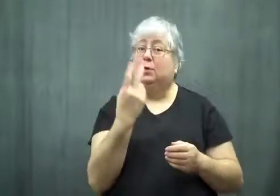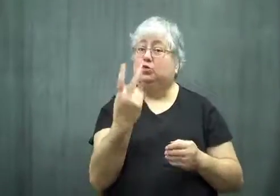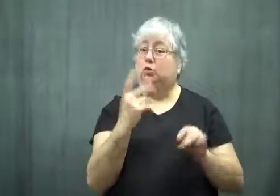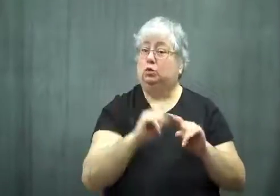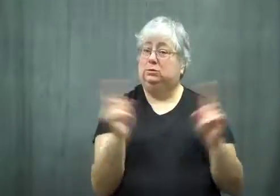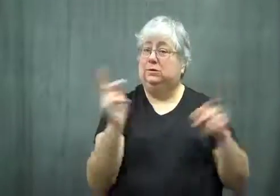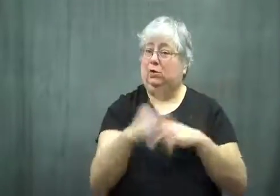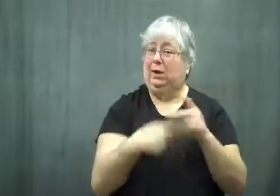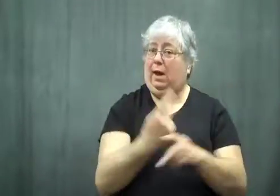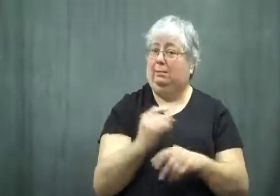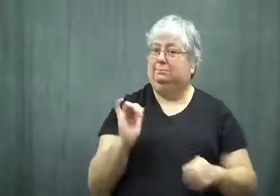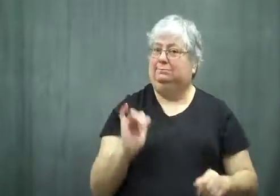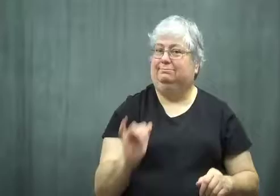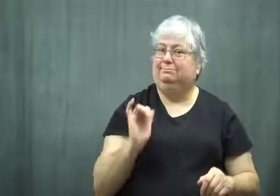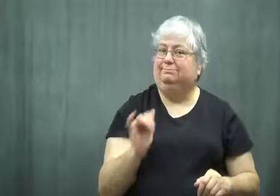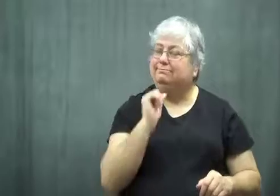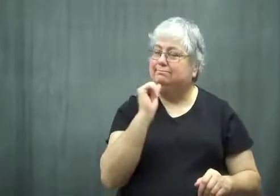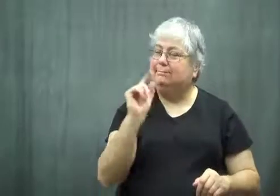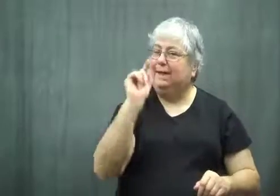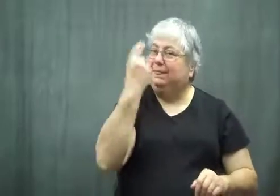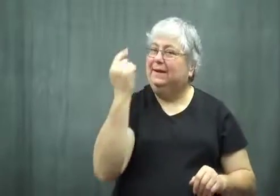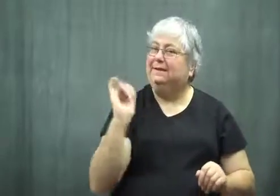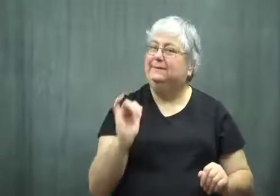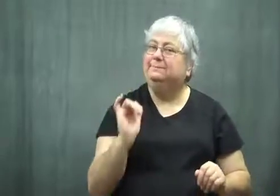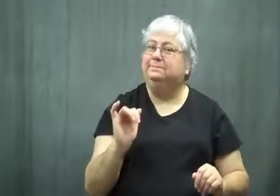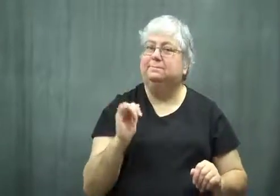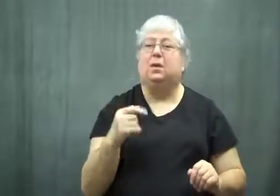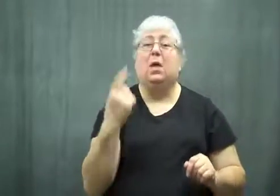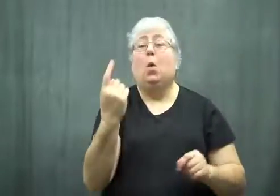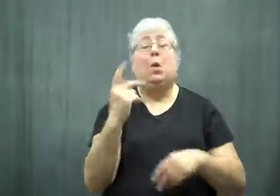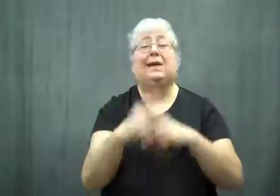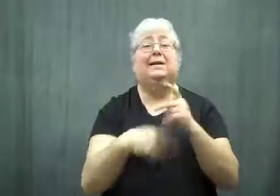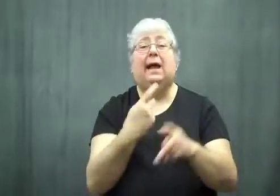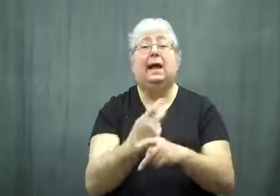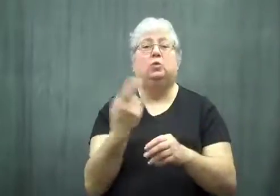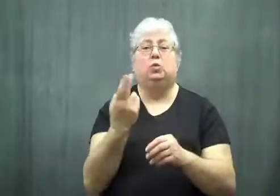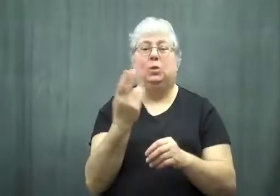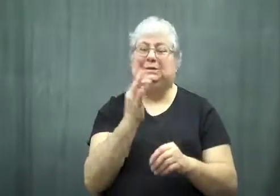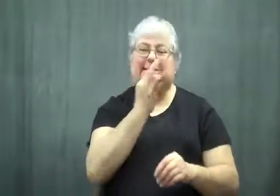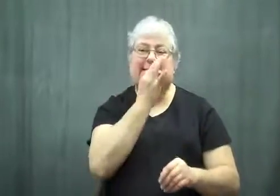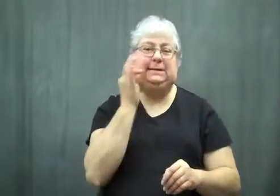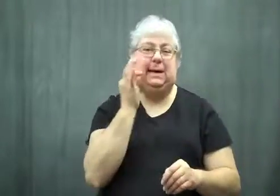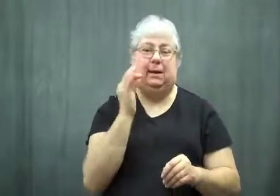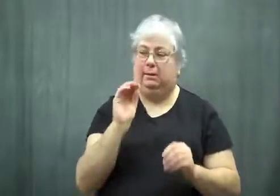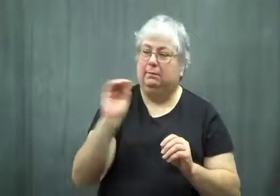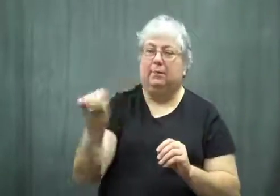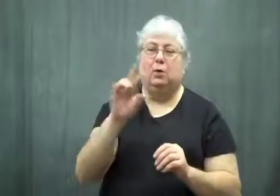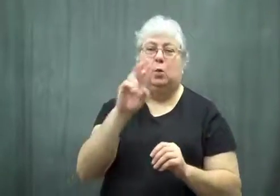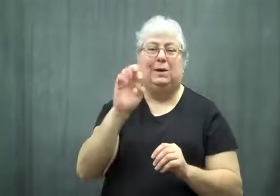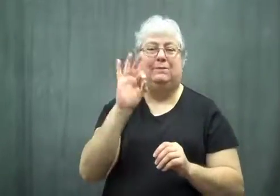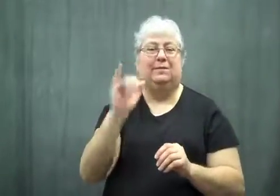I didn't realize this, but there are two different types of dispensers.